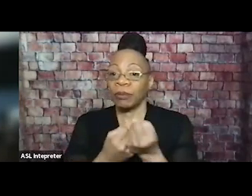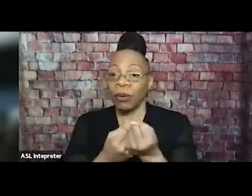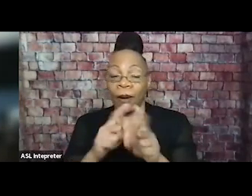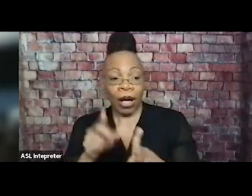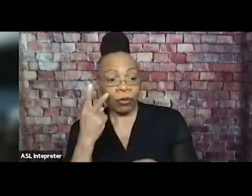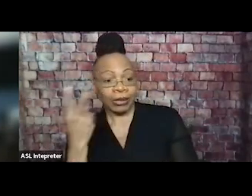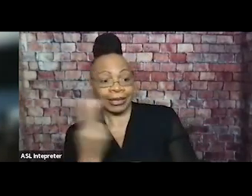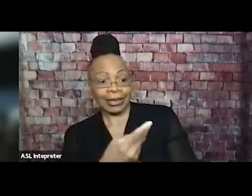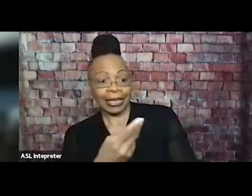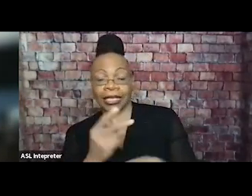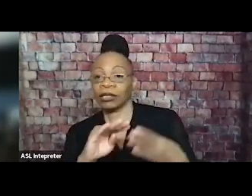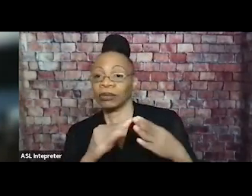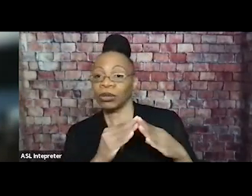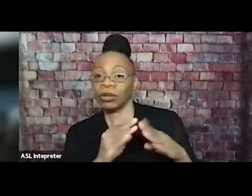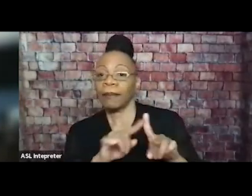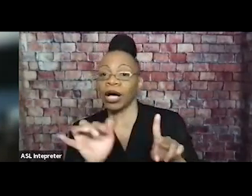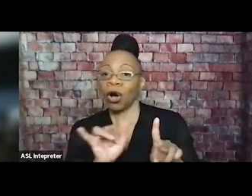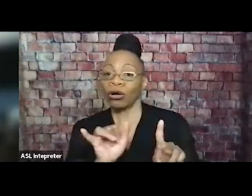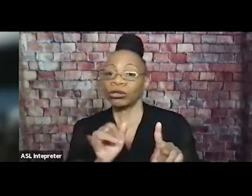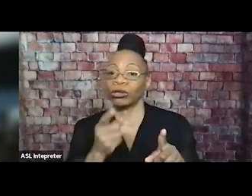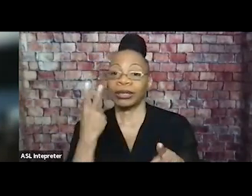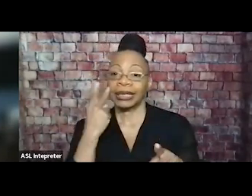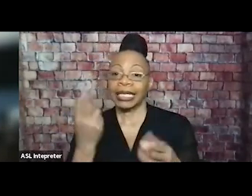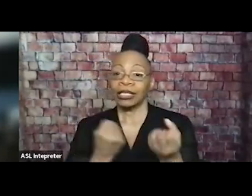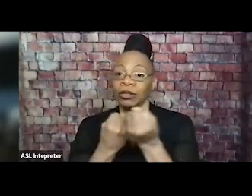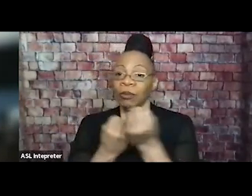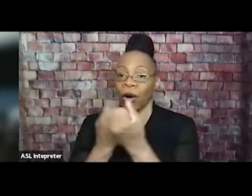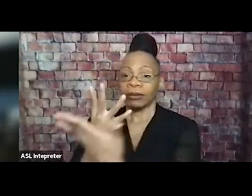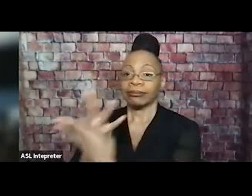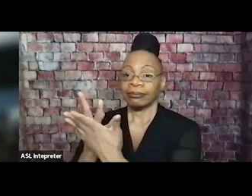We have to see them as support in this environment too. Because if they didn't have support,